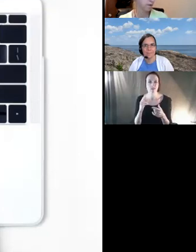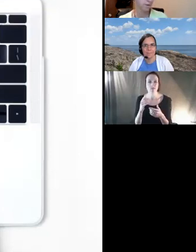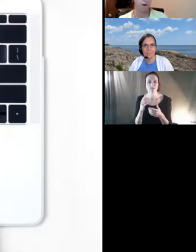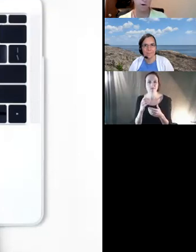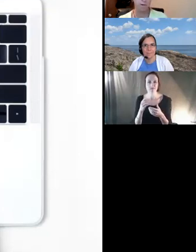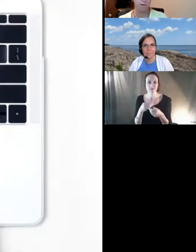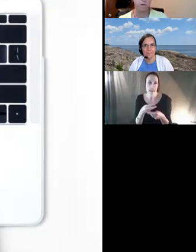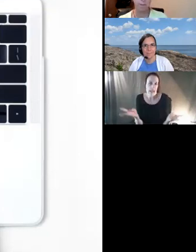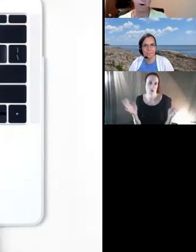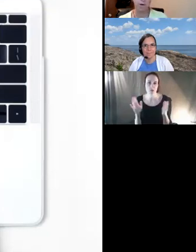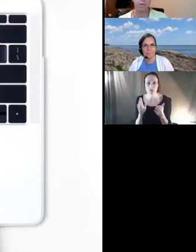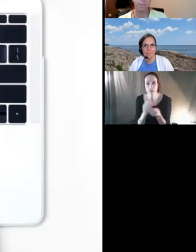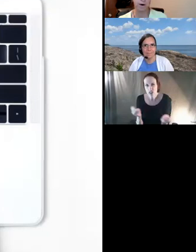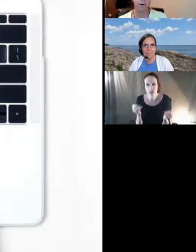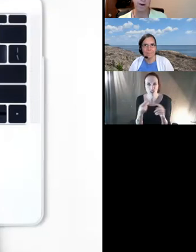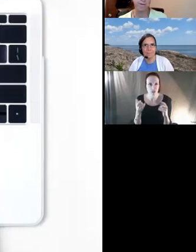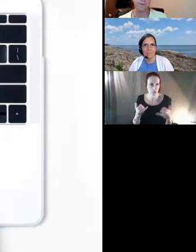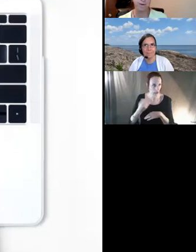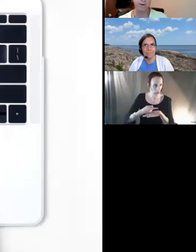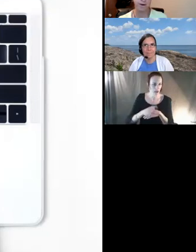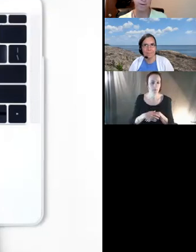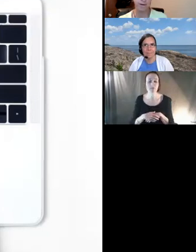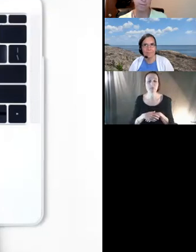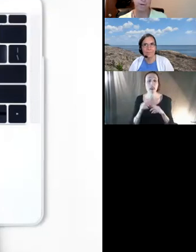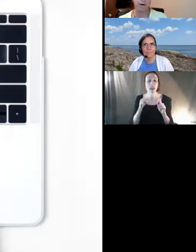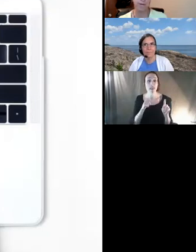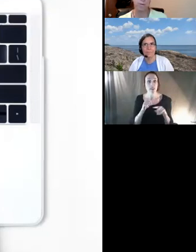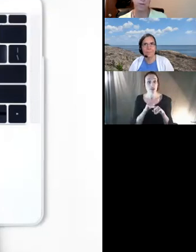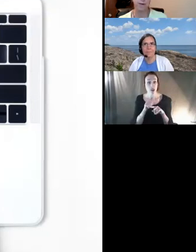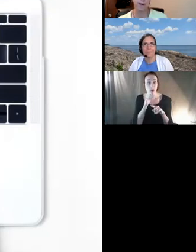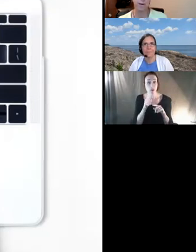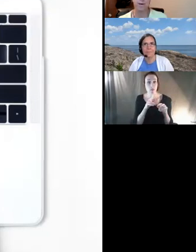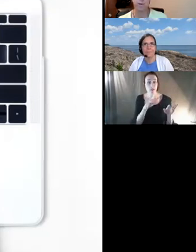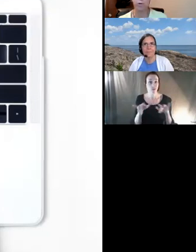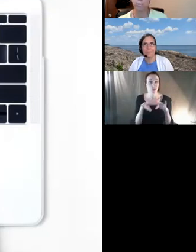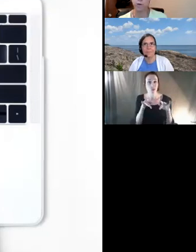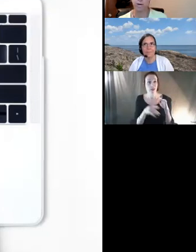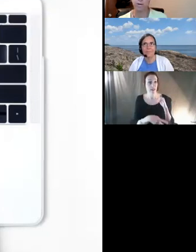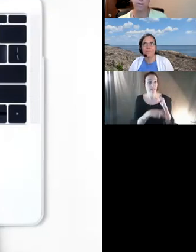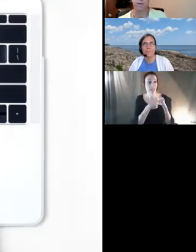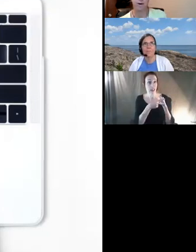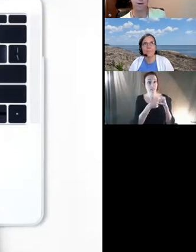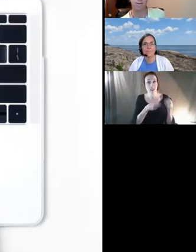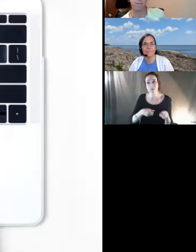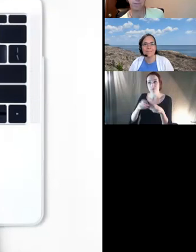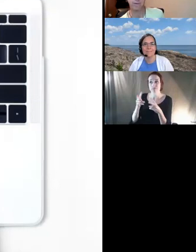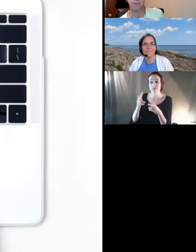This webinar will also be archived and available on the WisTech YouTube channel.